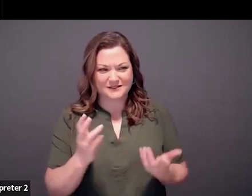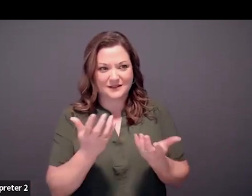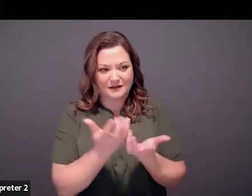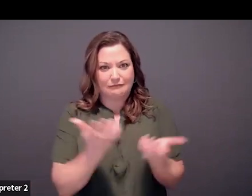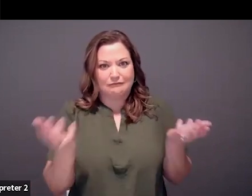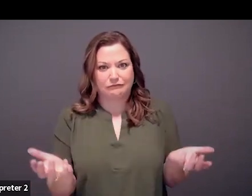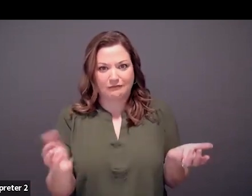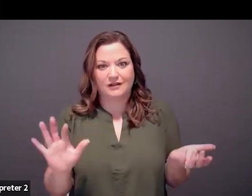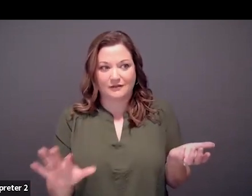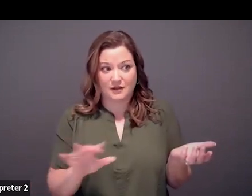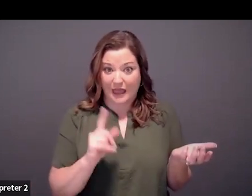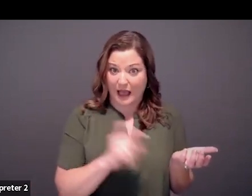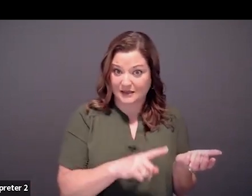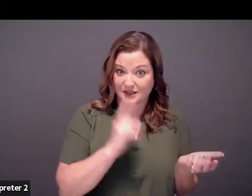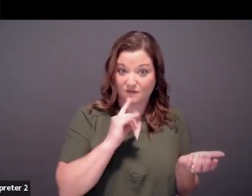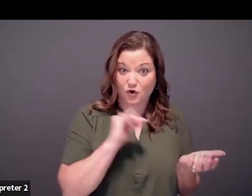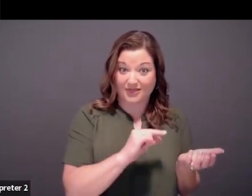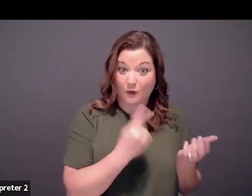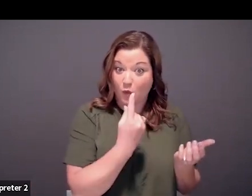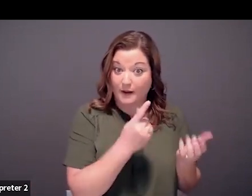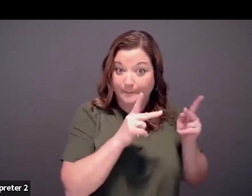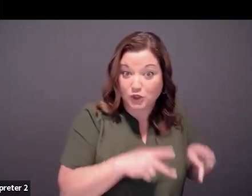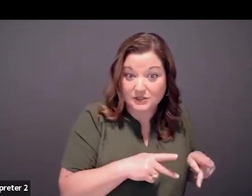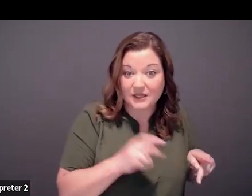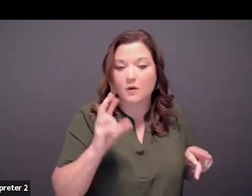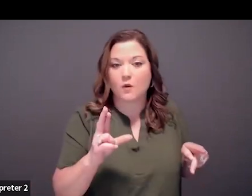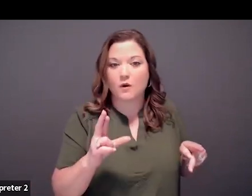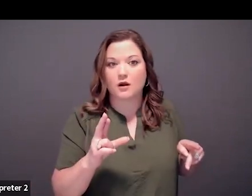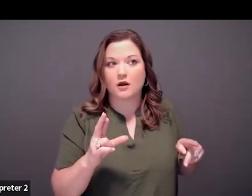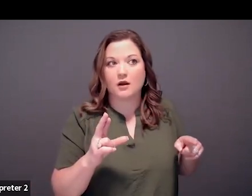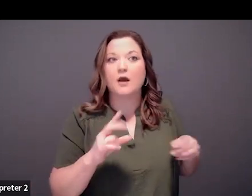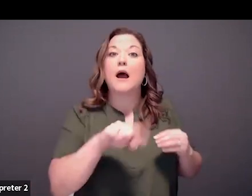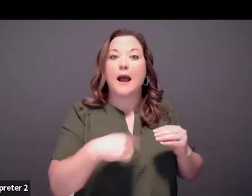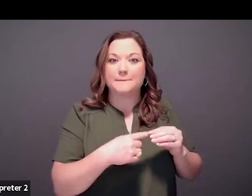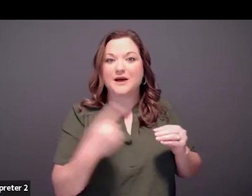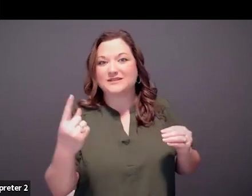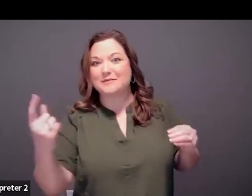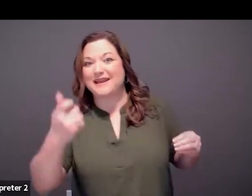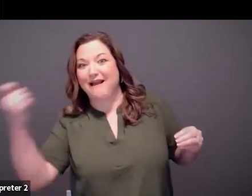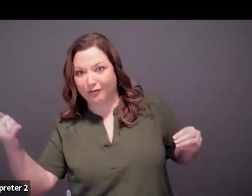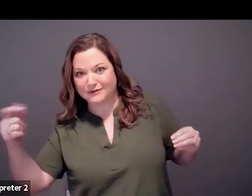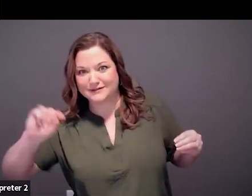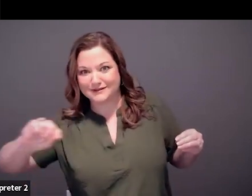are you asking for this core information about the person submitting the form, not about other people?